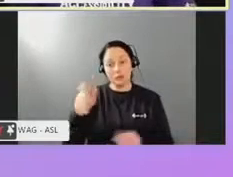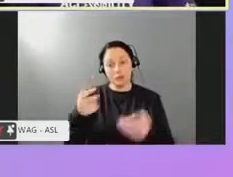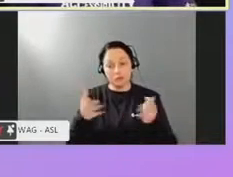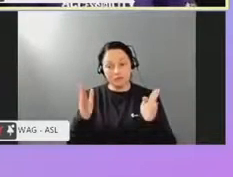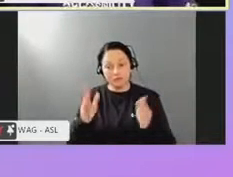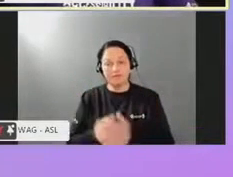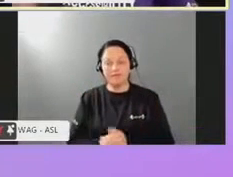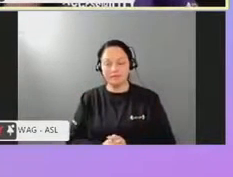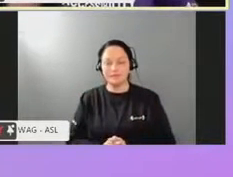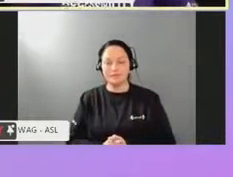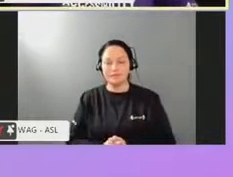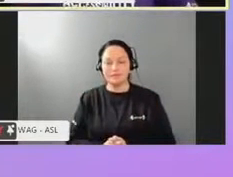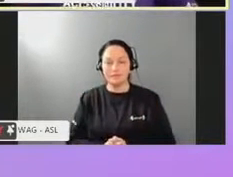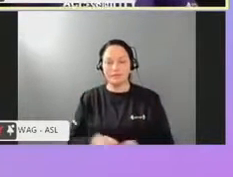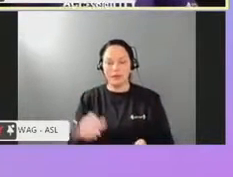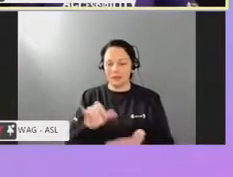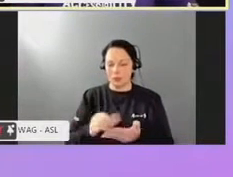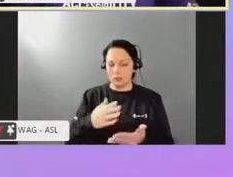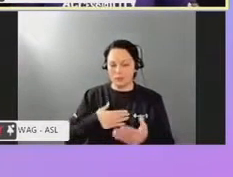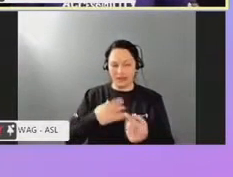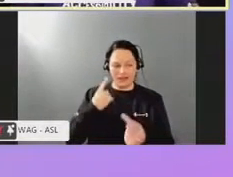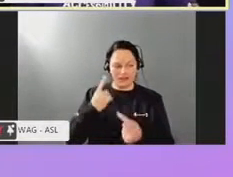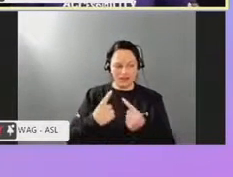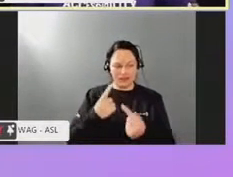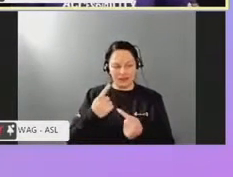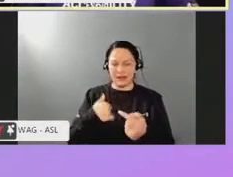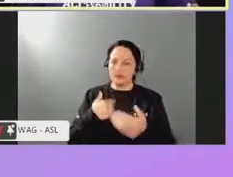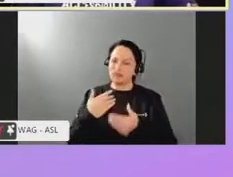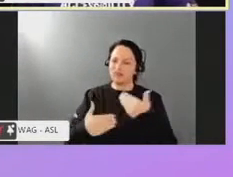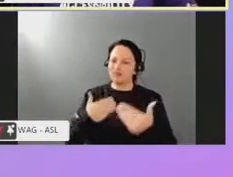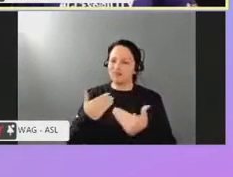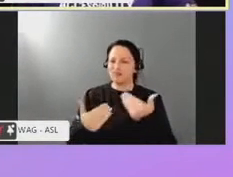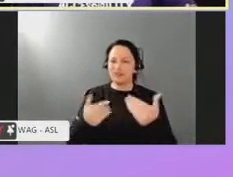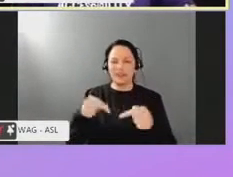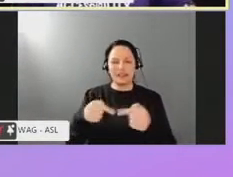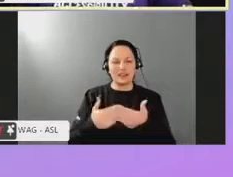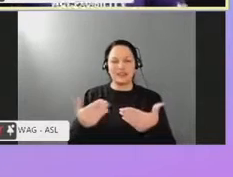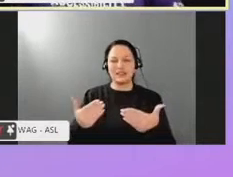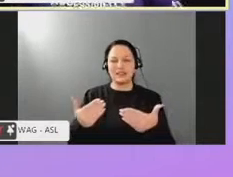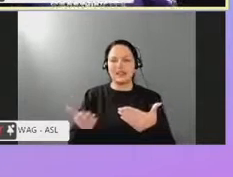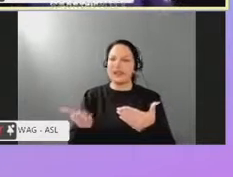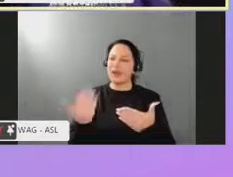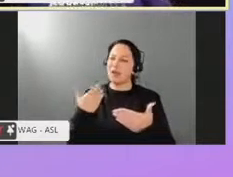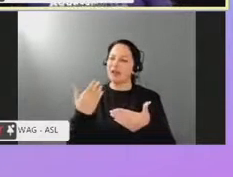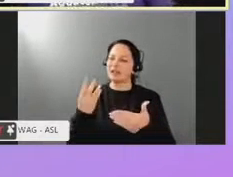depends on sell whatever your ability to it is you sell, you should pay attention to those things. That was my